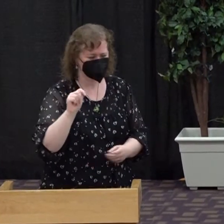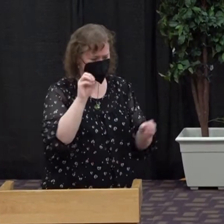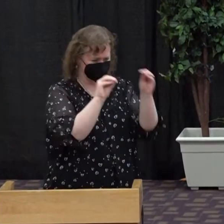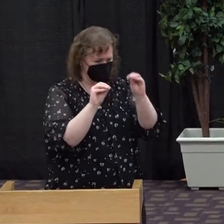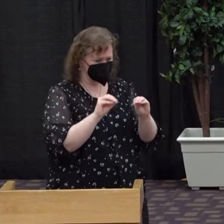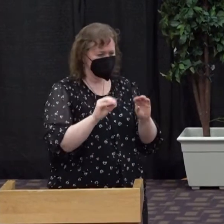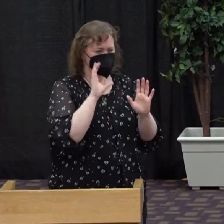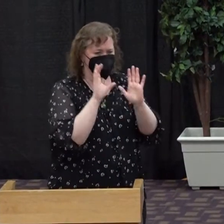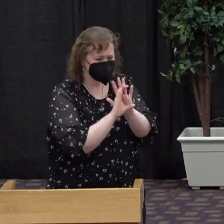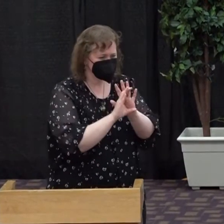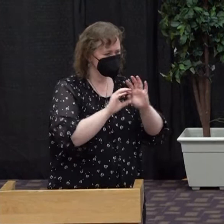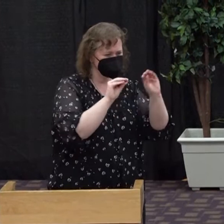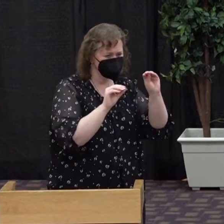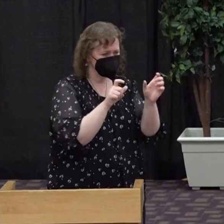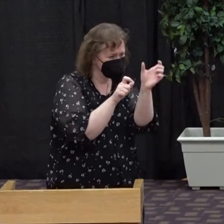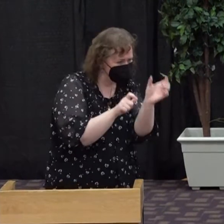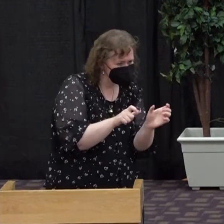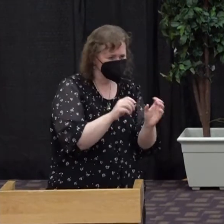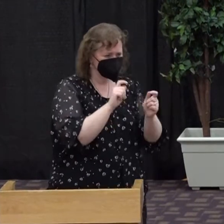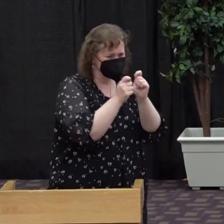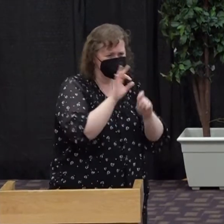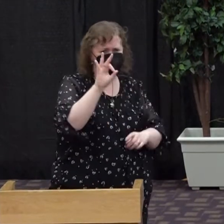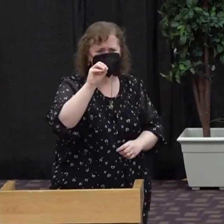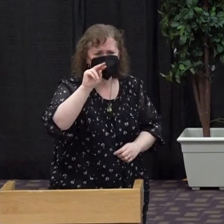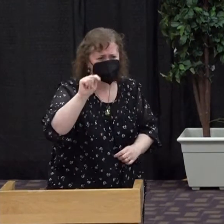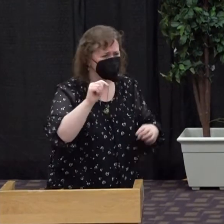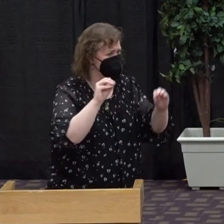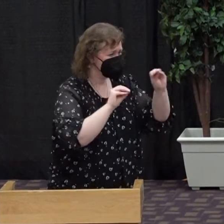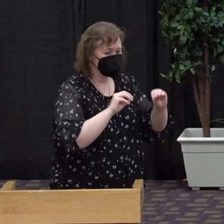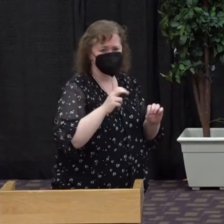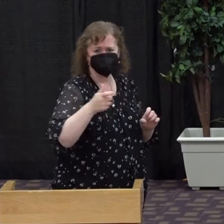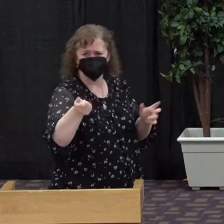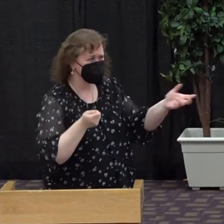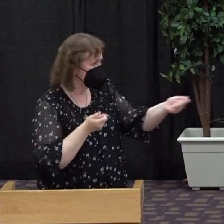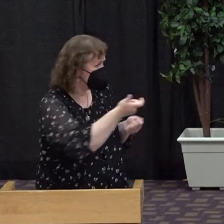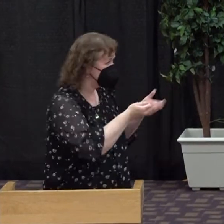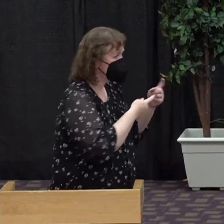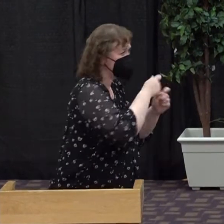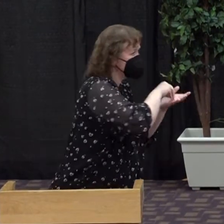She figures out the layout and revises the font and so on.